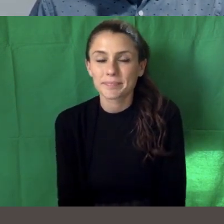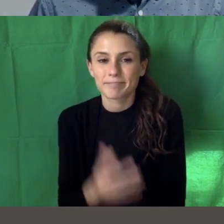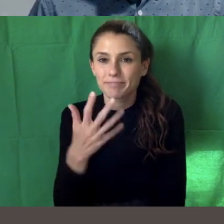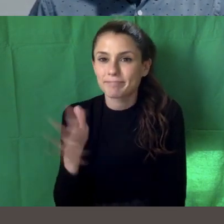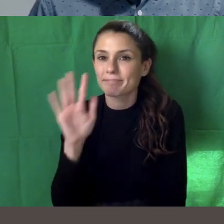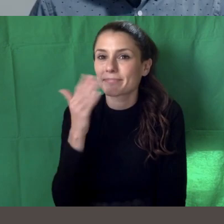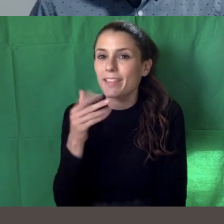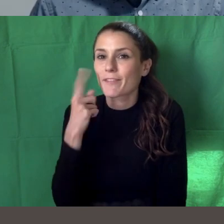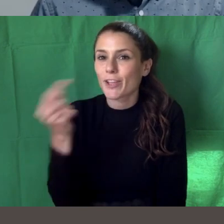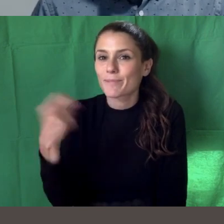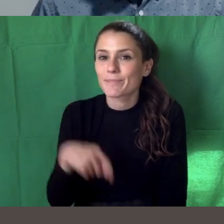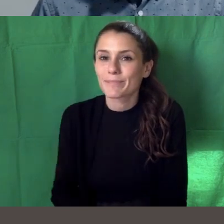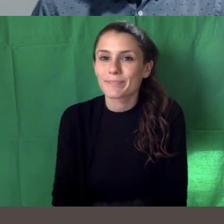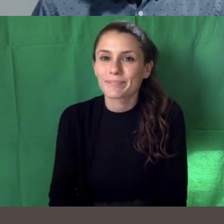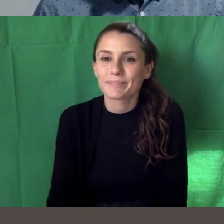That's it, and thank you for coming out to my talk.